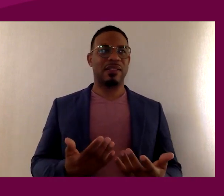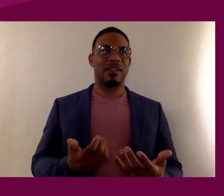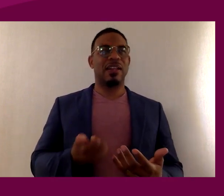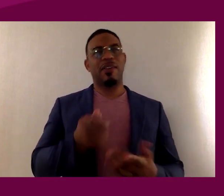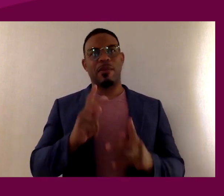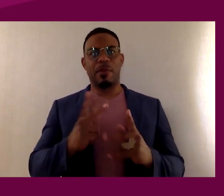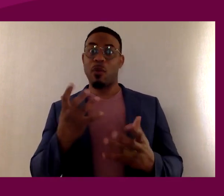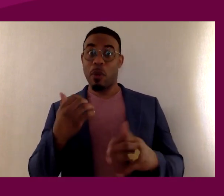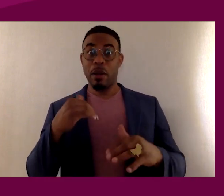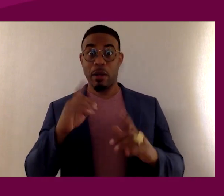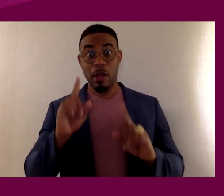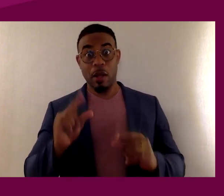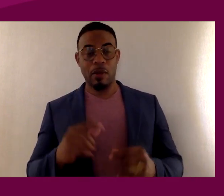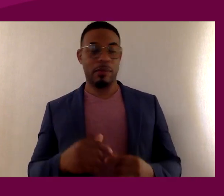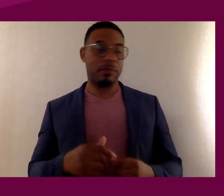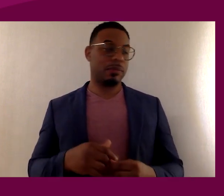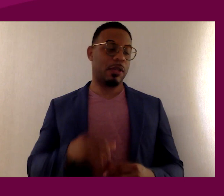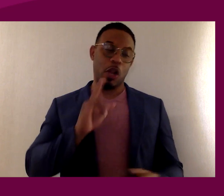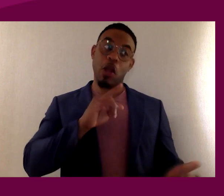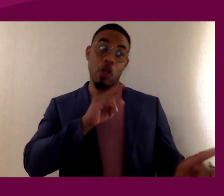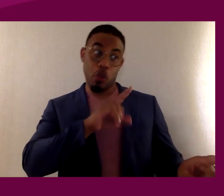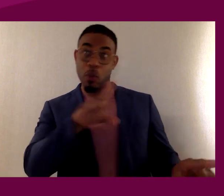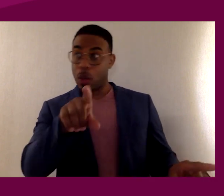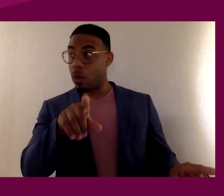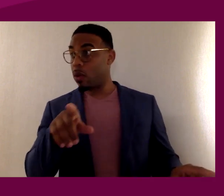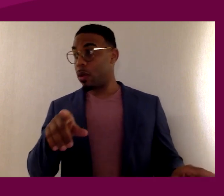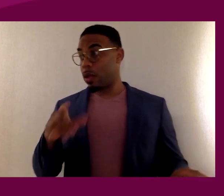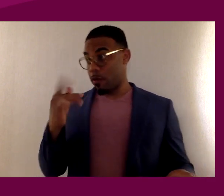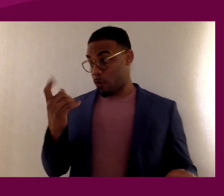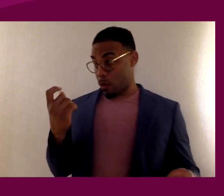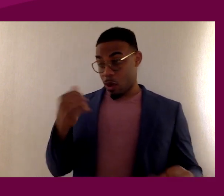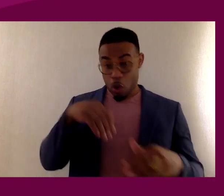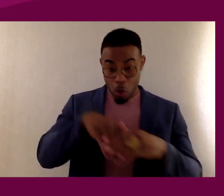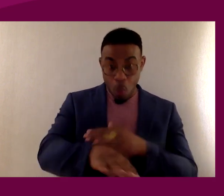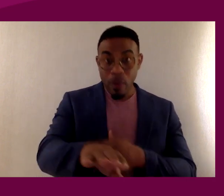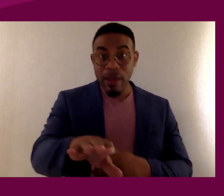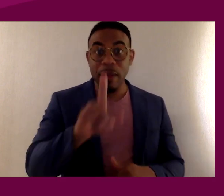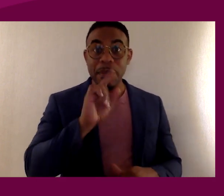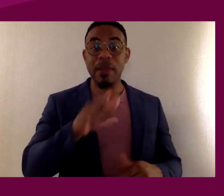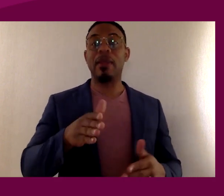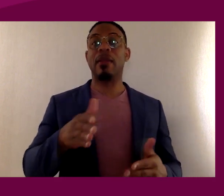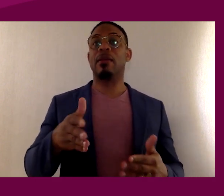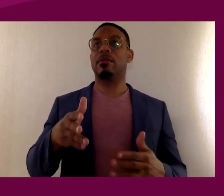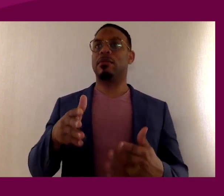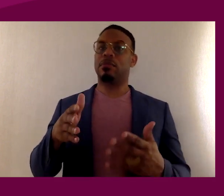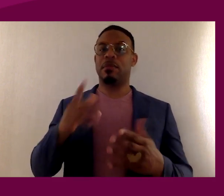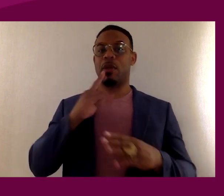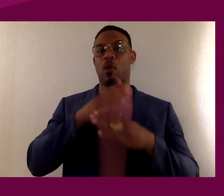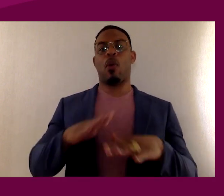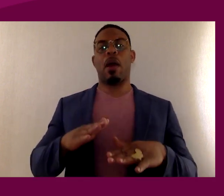worshiping in a church. A couple people wanted to go. And so we said, look, if you want to go in and